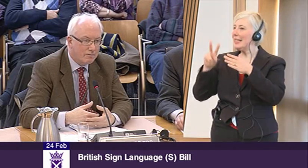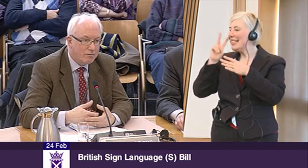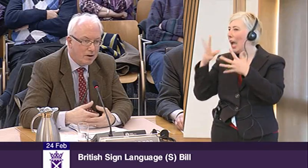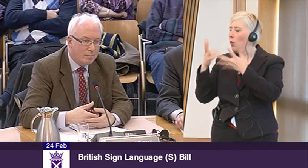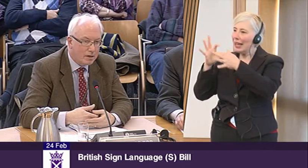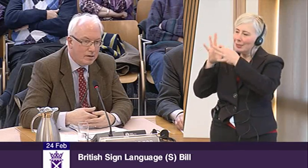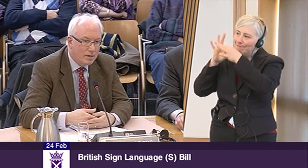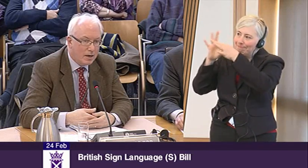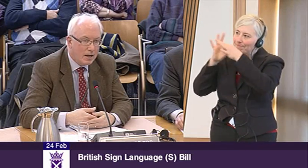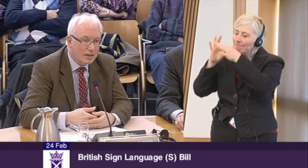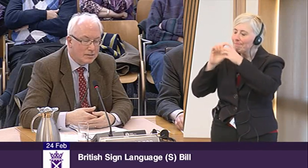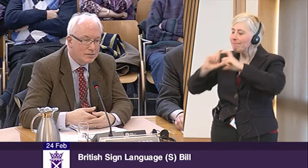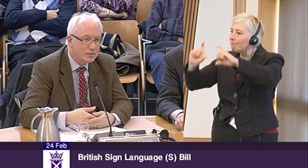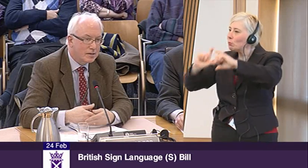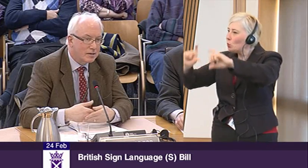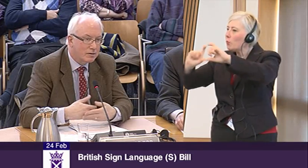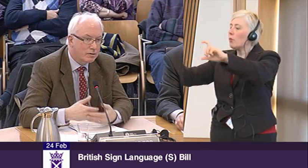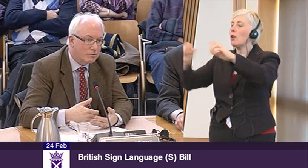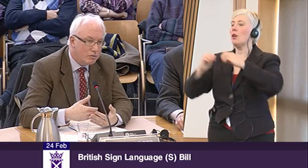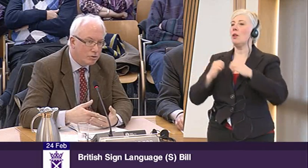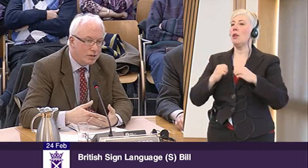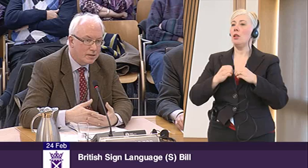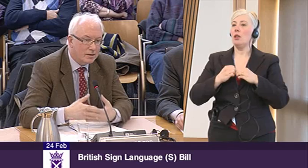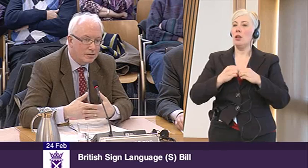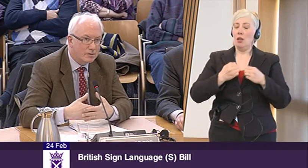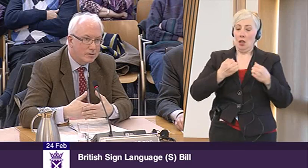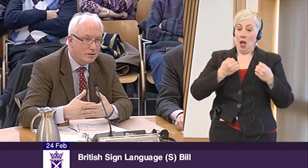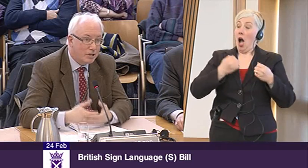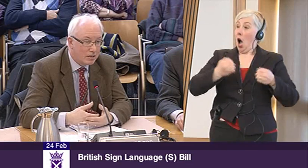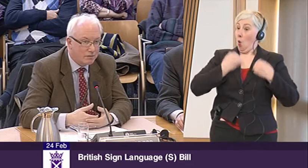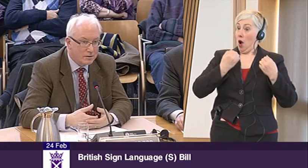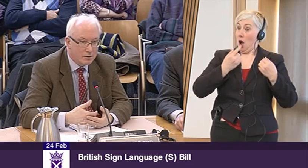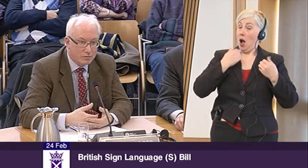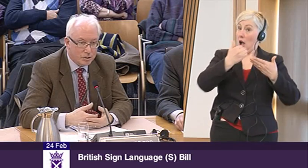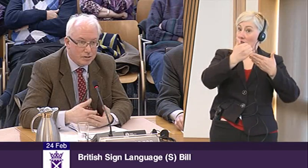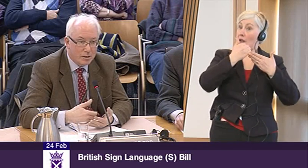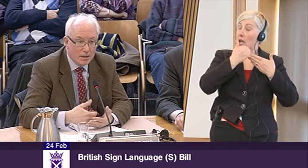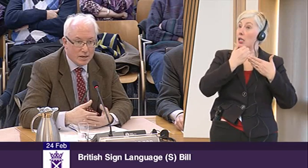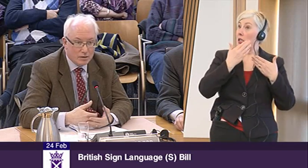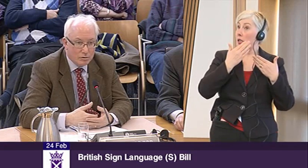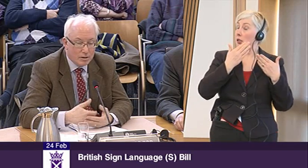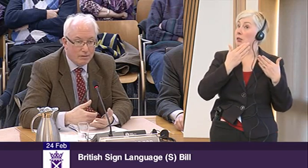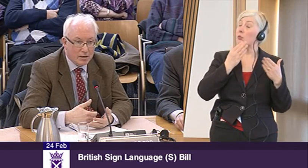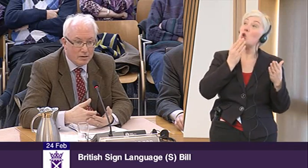The advice that Bòrd na Gàidhlig has given us has been useful. Doubts that some public